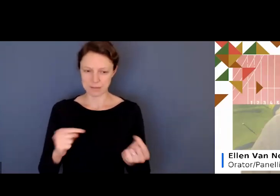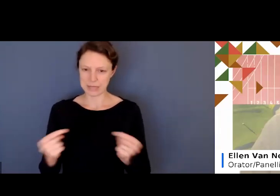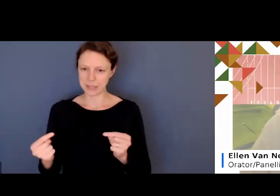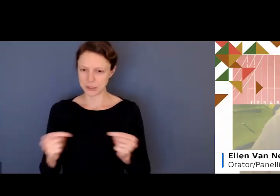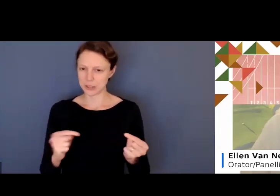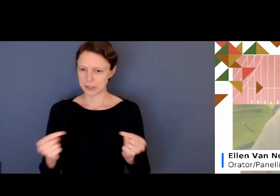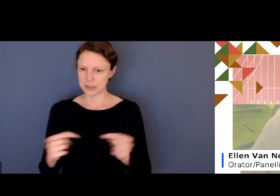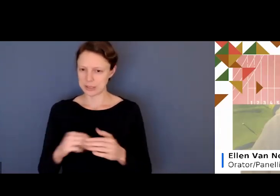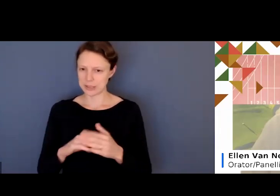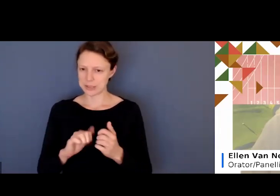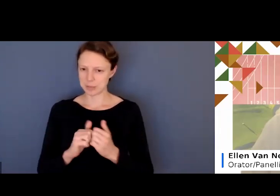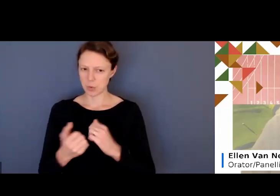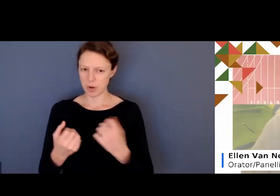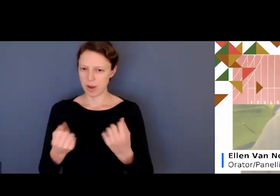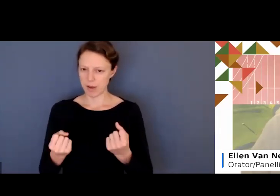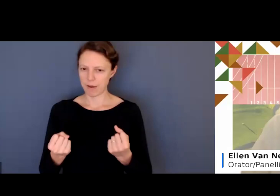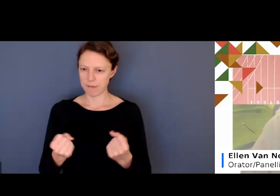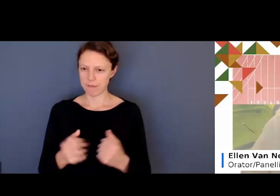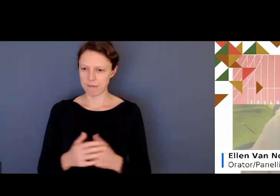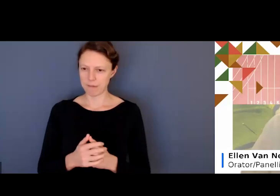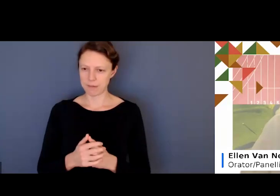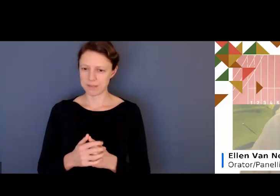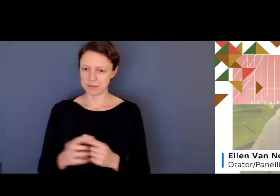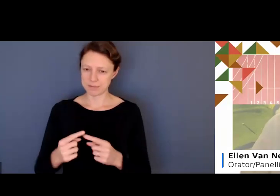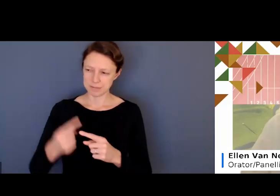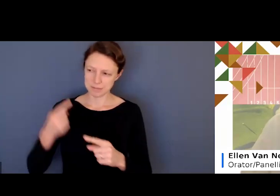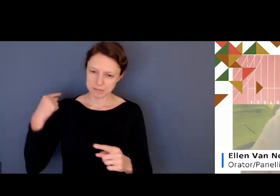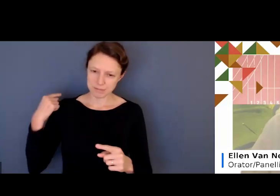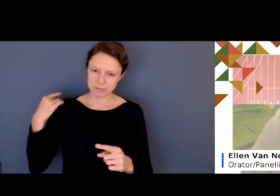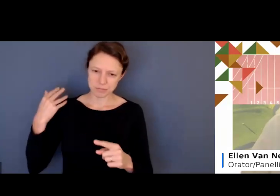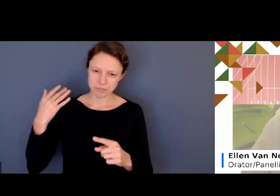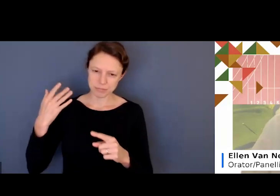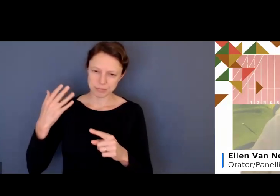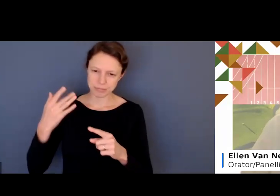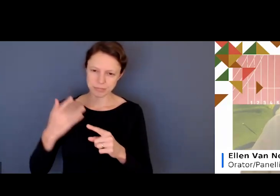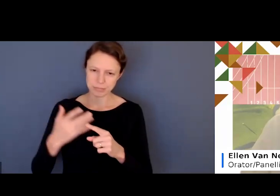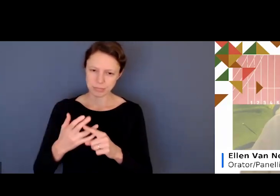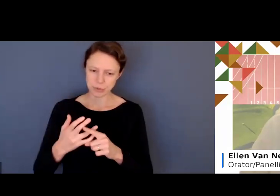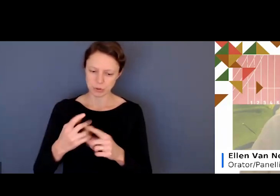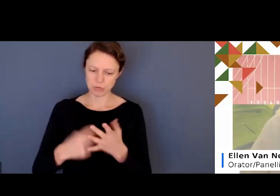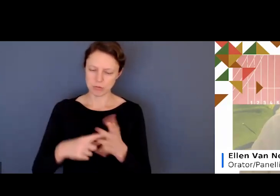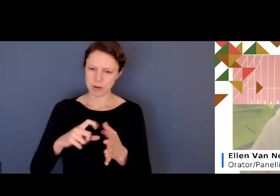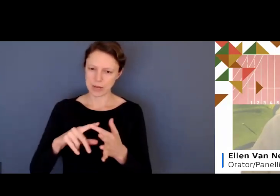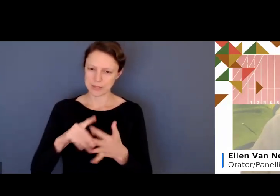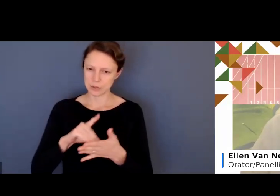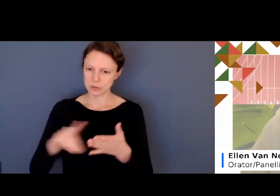the historical racism and institutional racism that needs to be examined